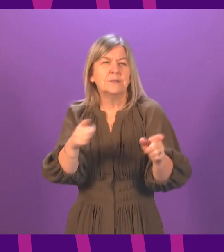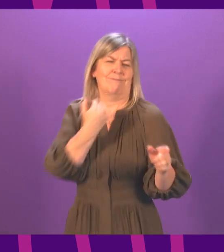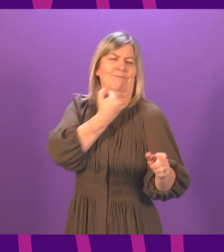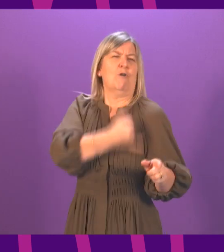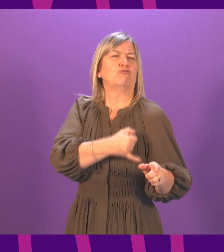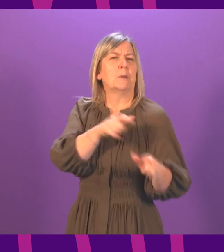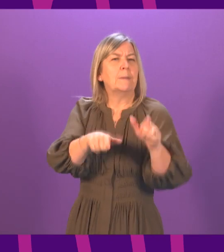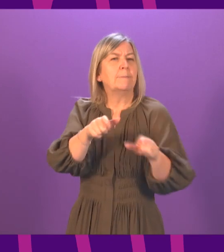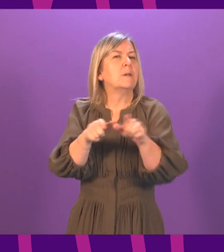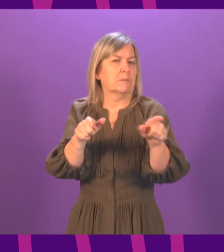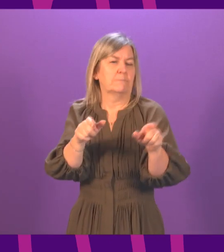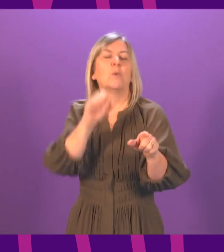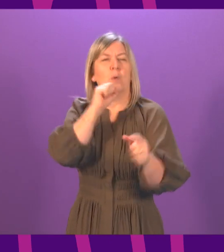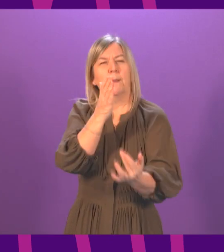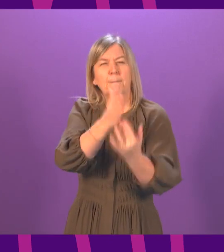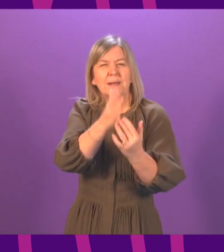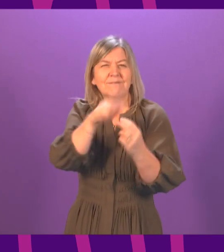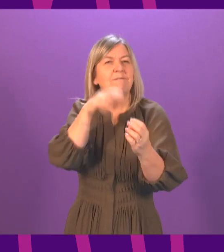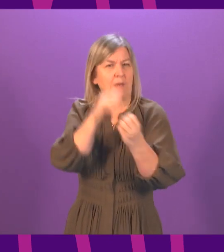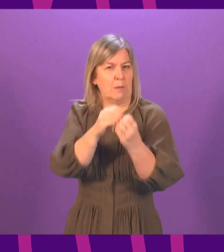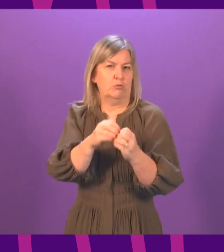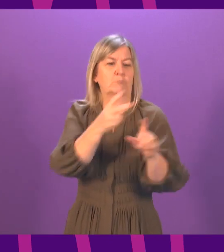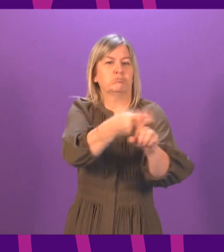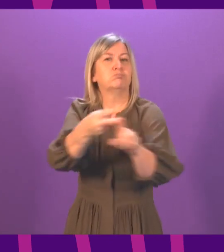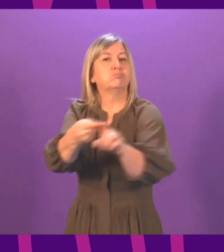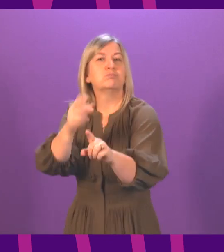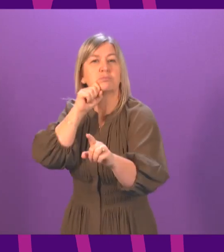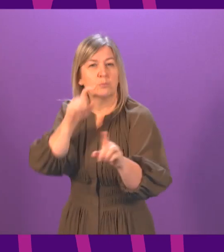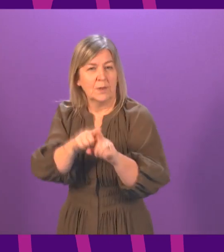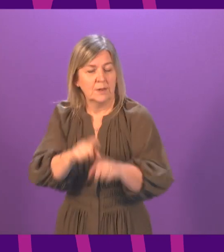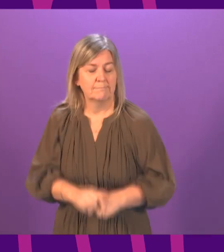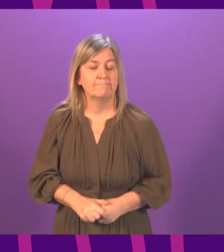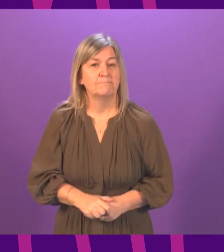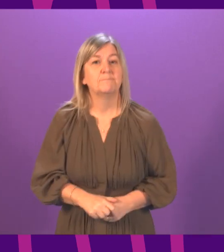As we make good progress with vaccination, we also see signs of progress in suppressing the